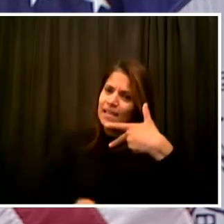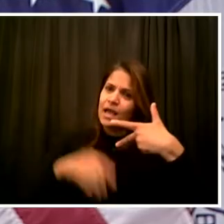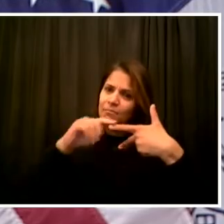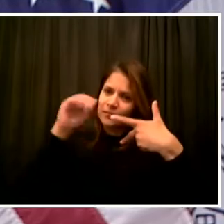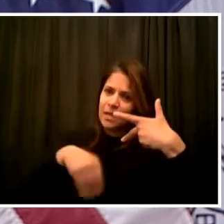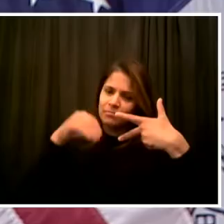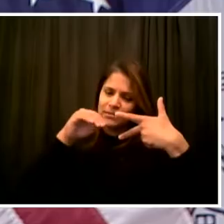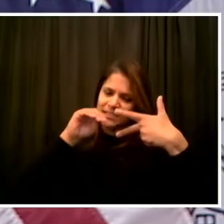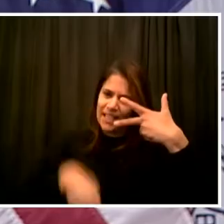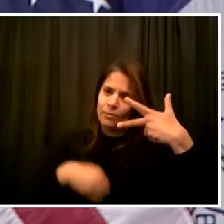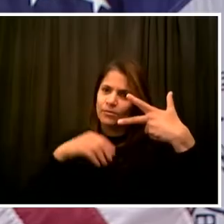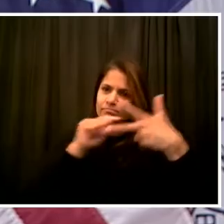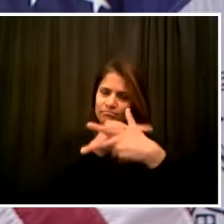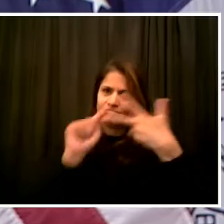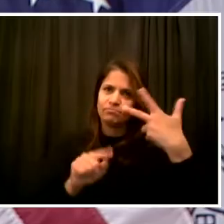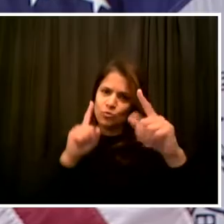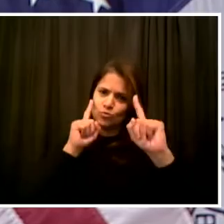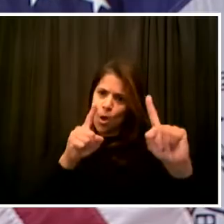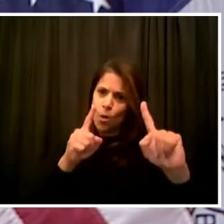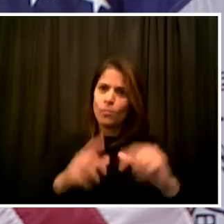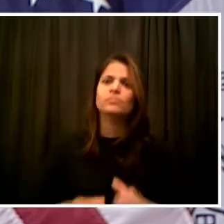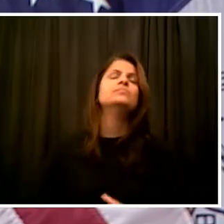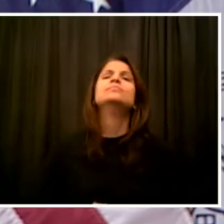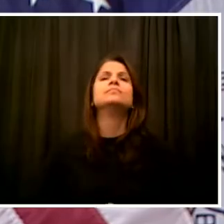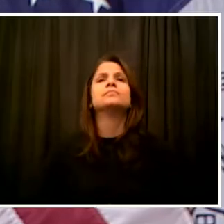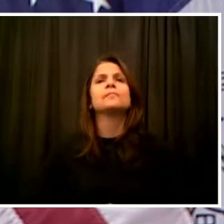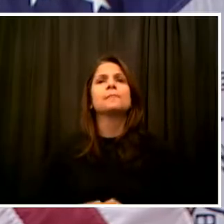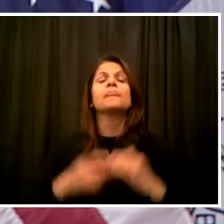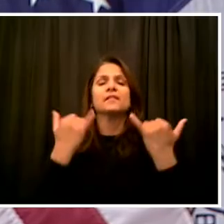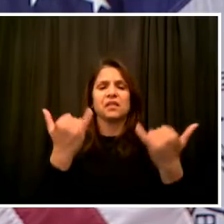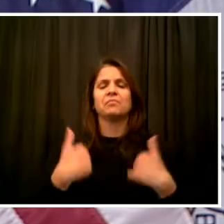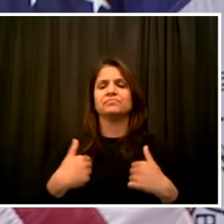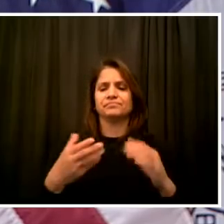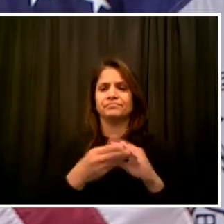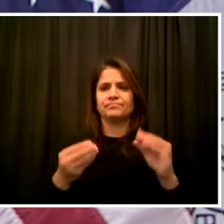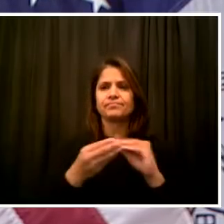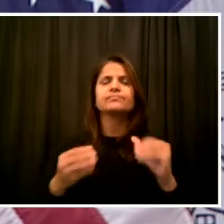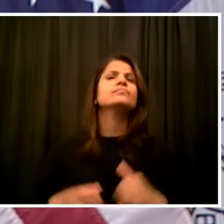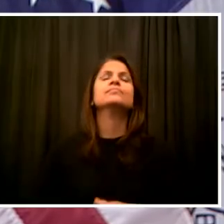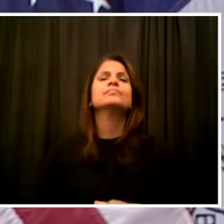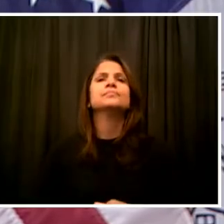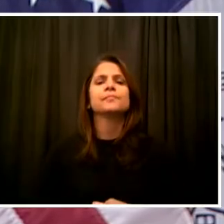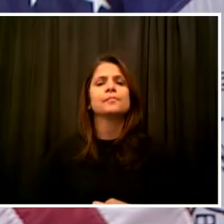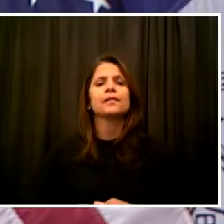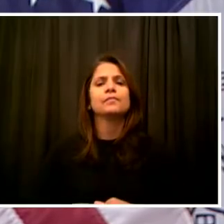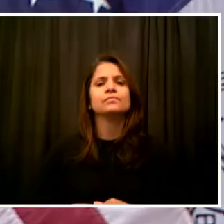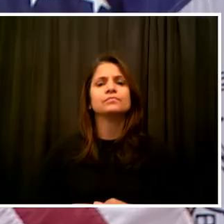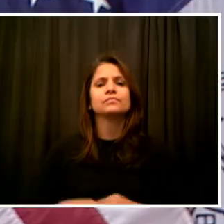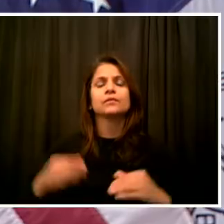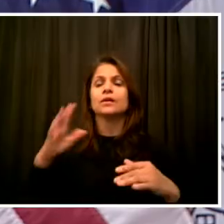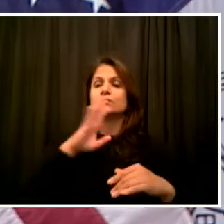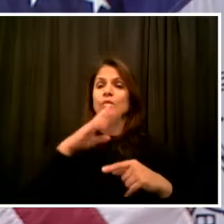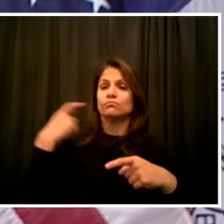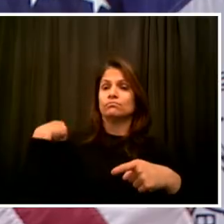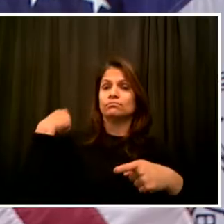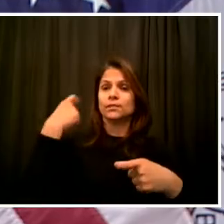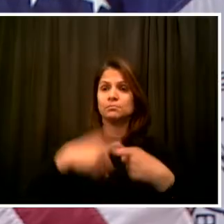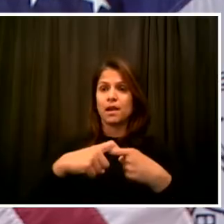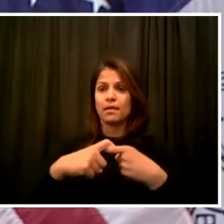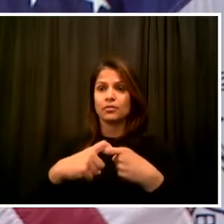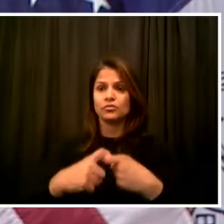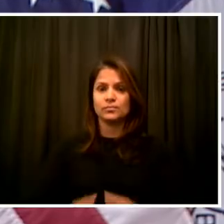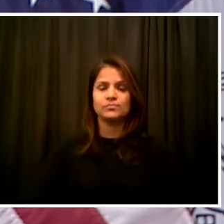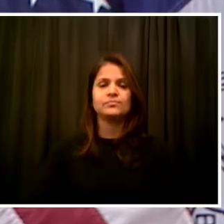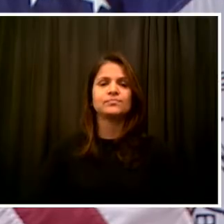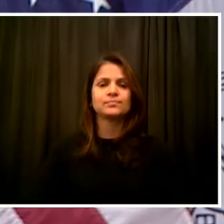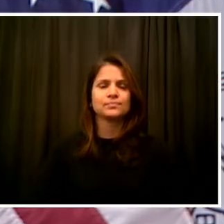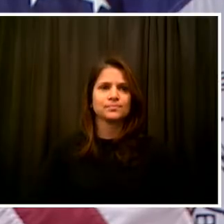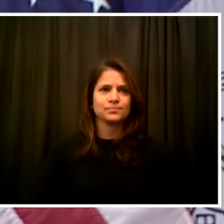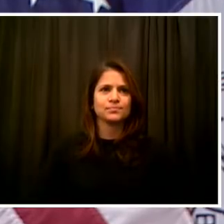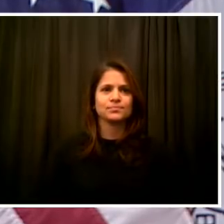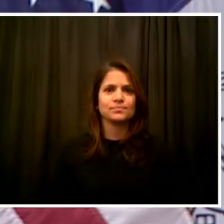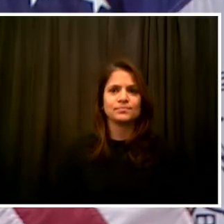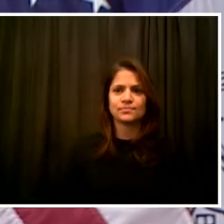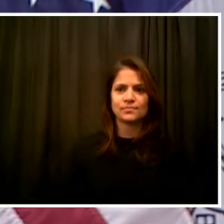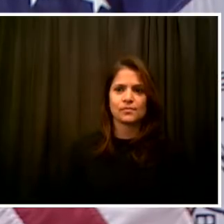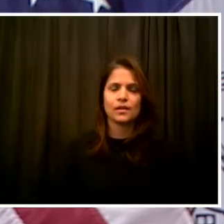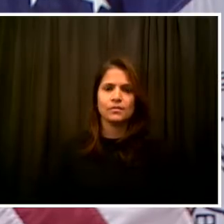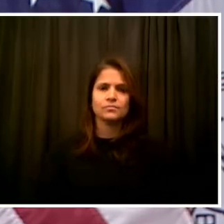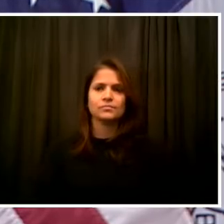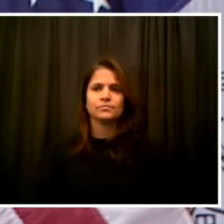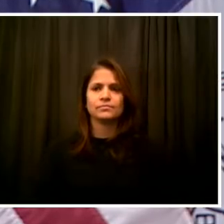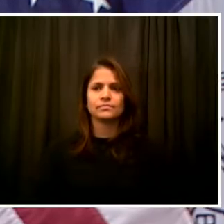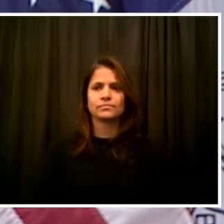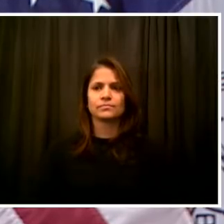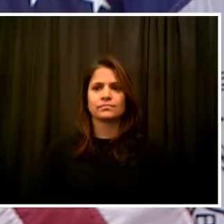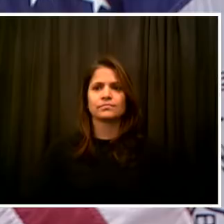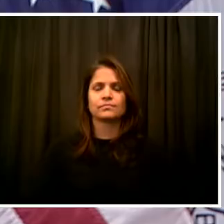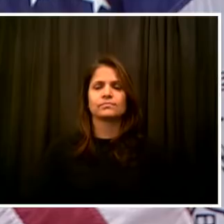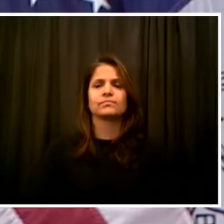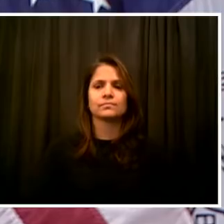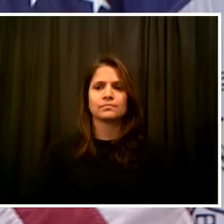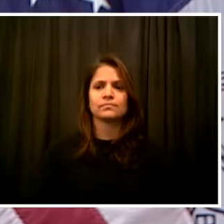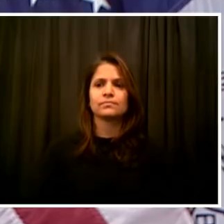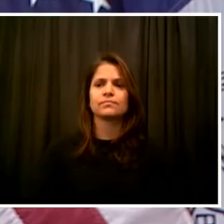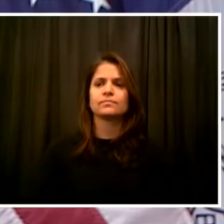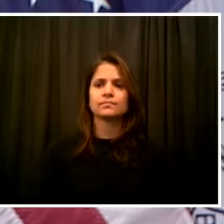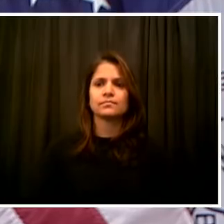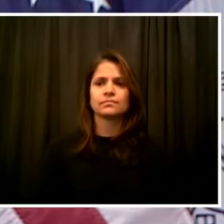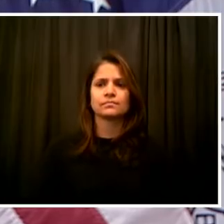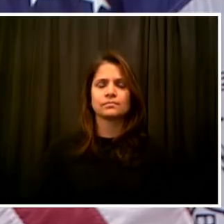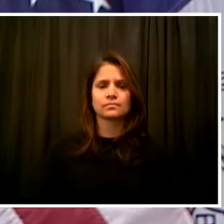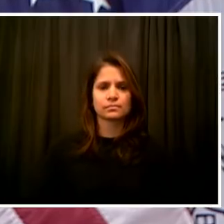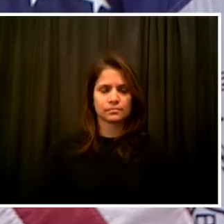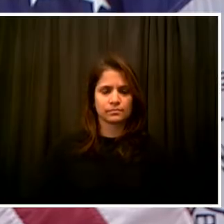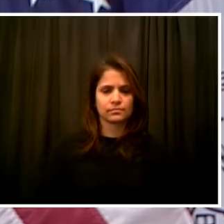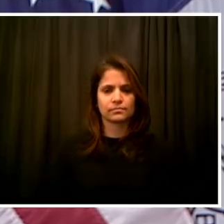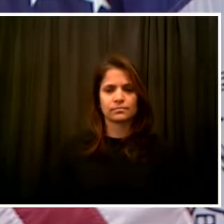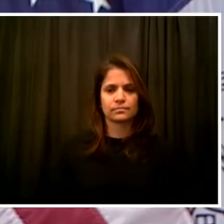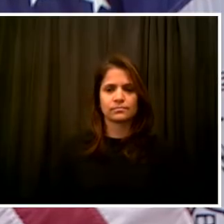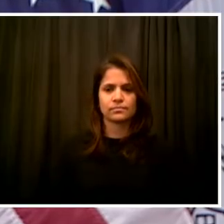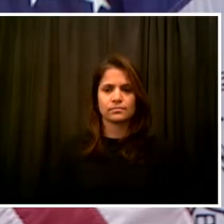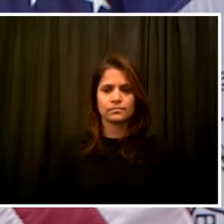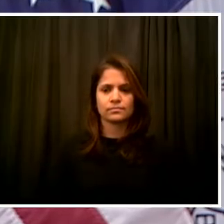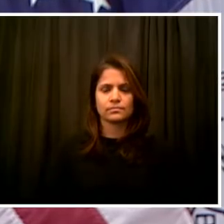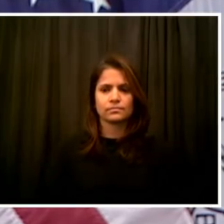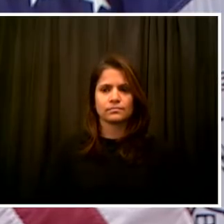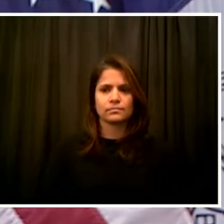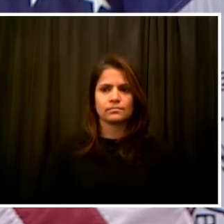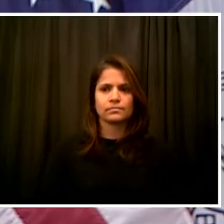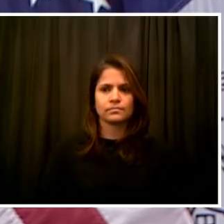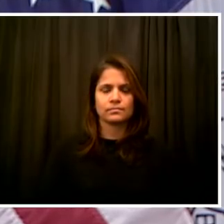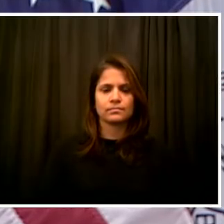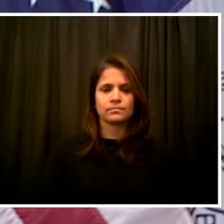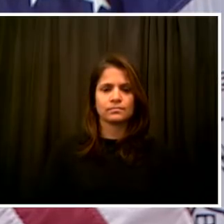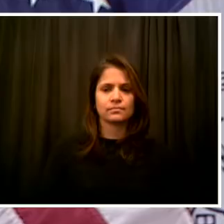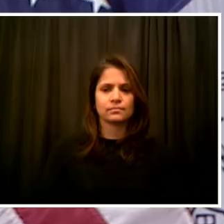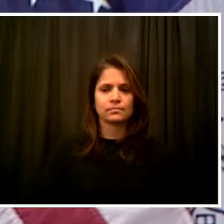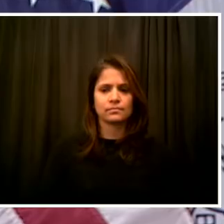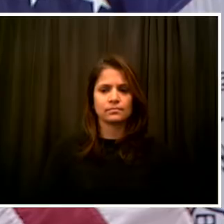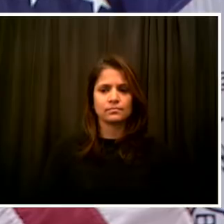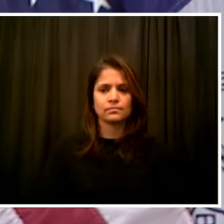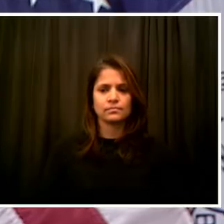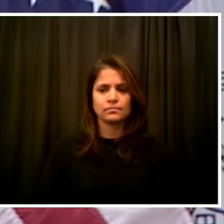SPANISH.